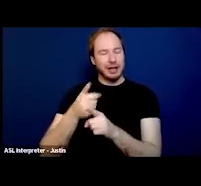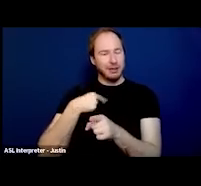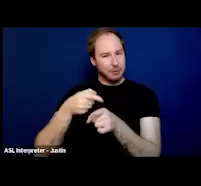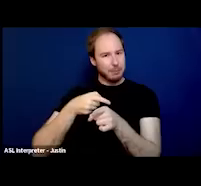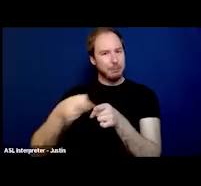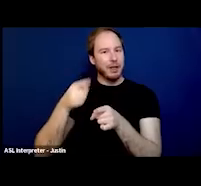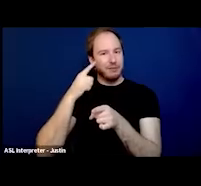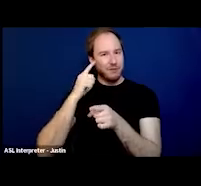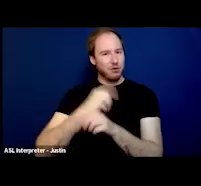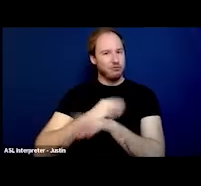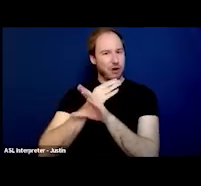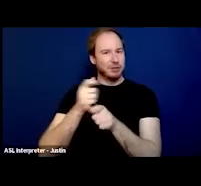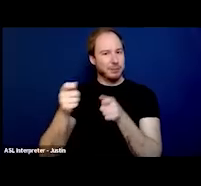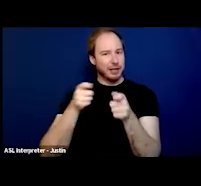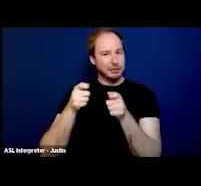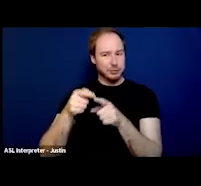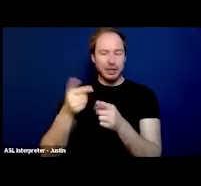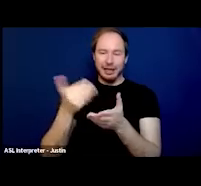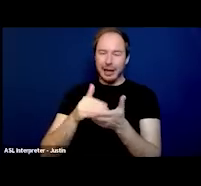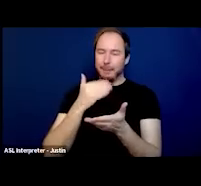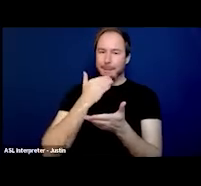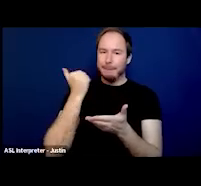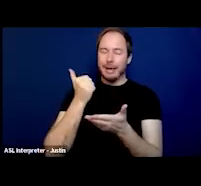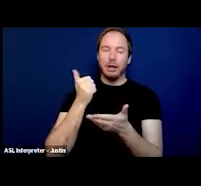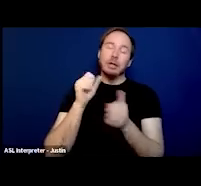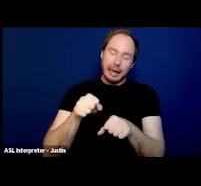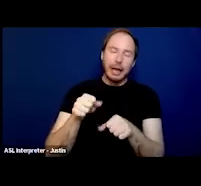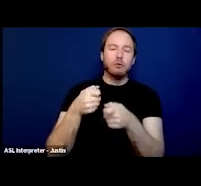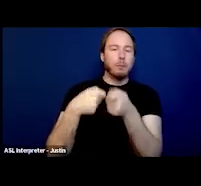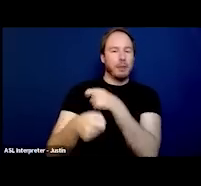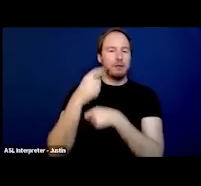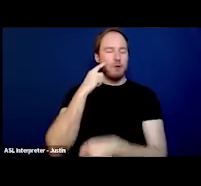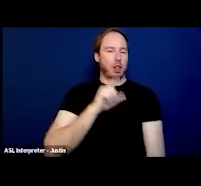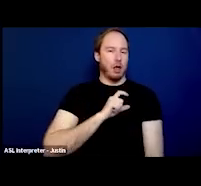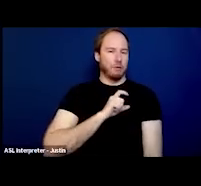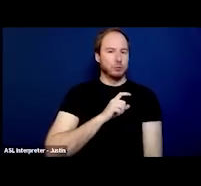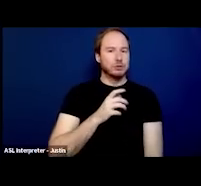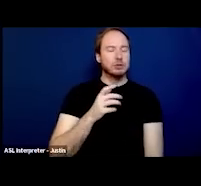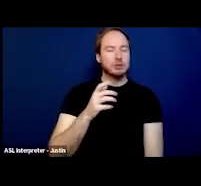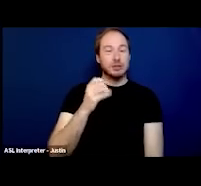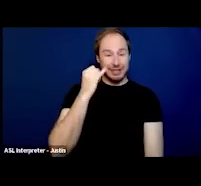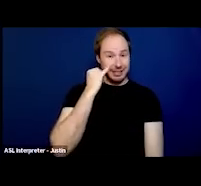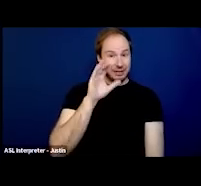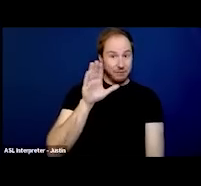that can serve as an alternative to law enforcement in some circumstances. So if these resources are available in your area,